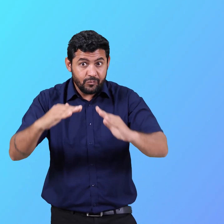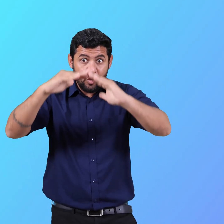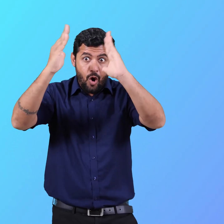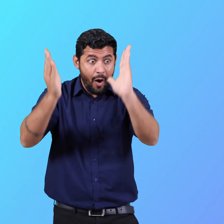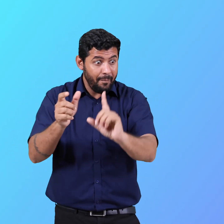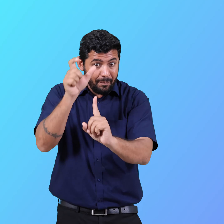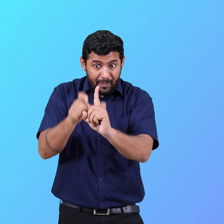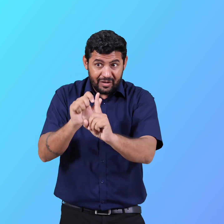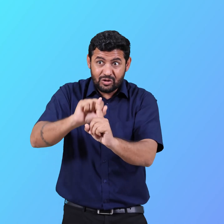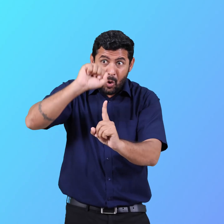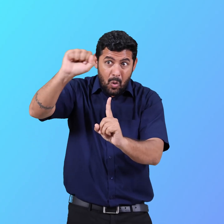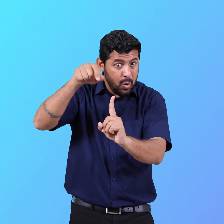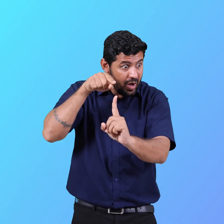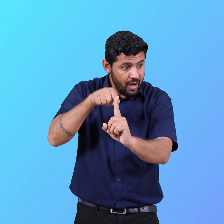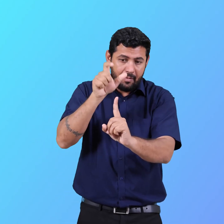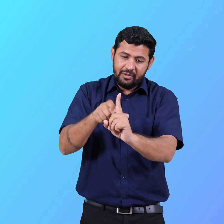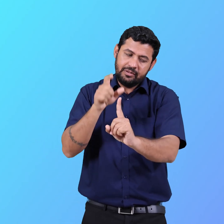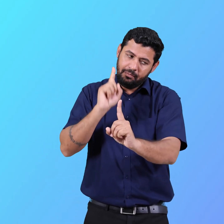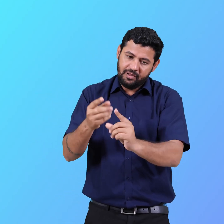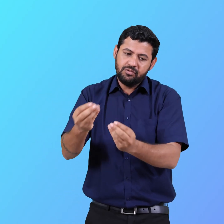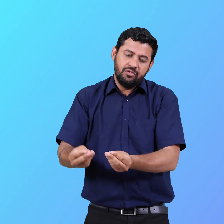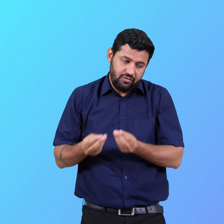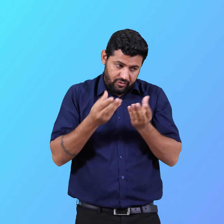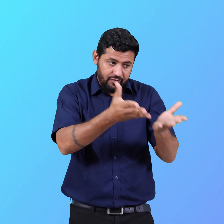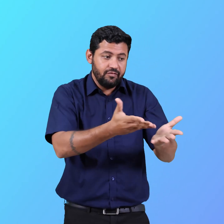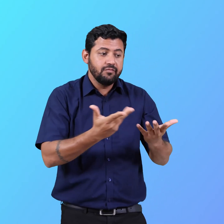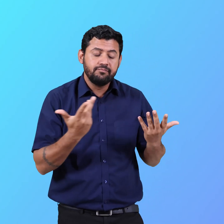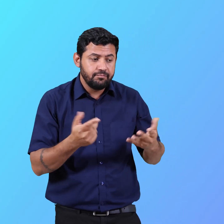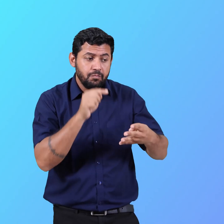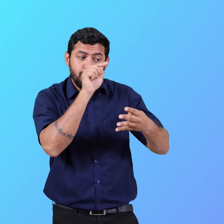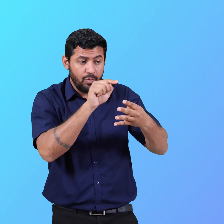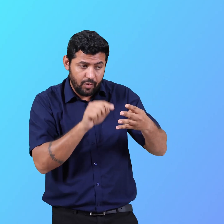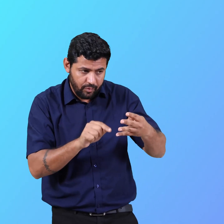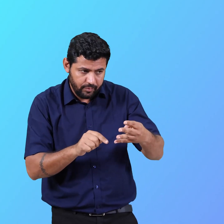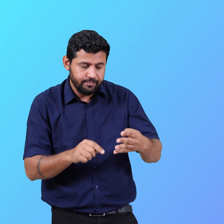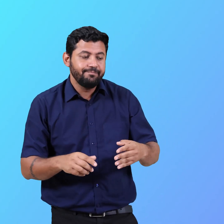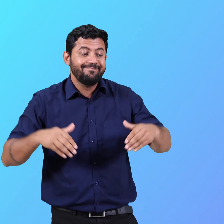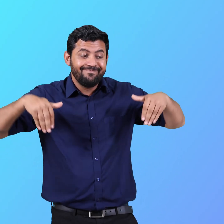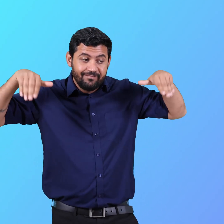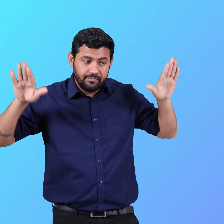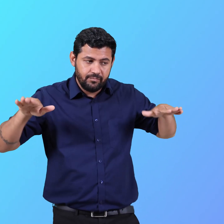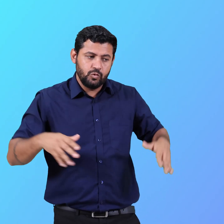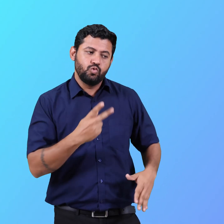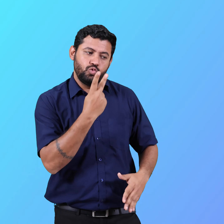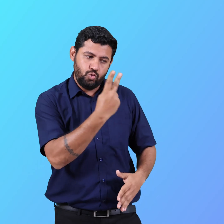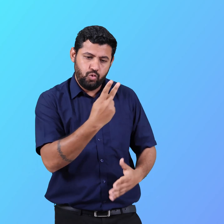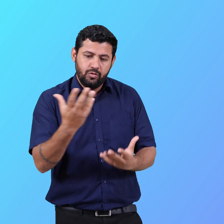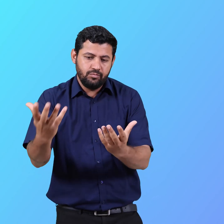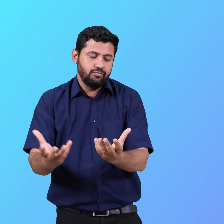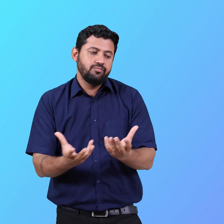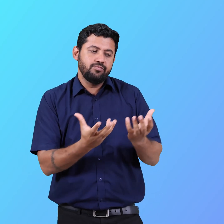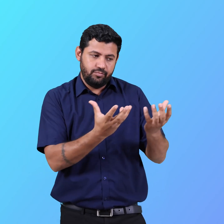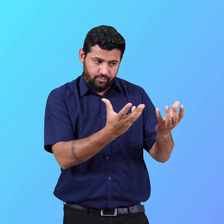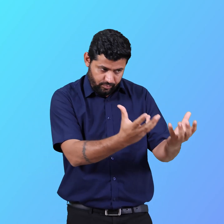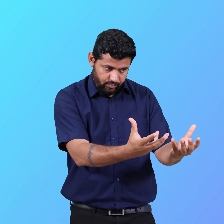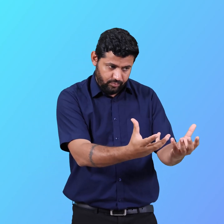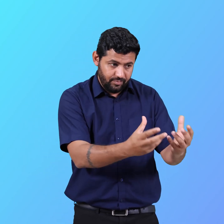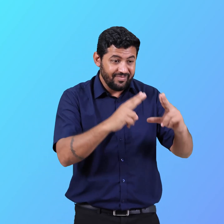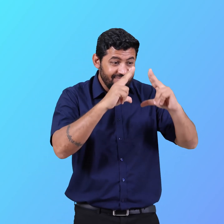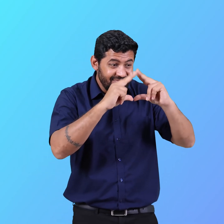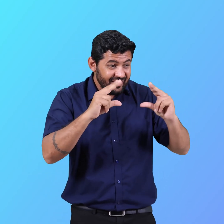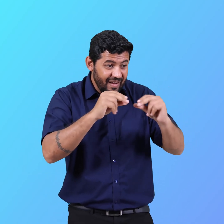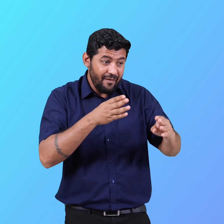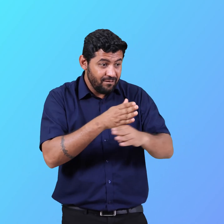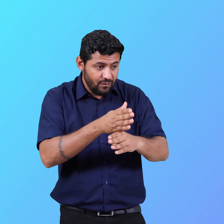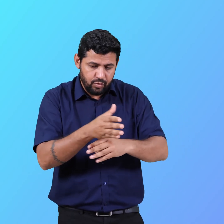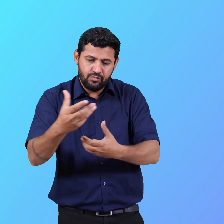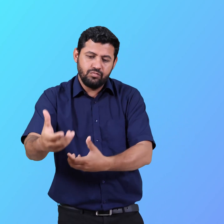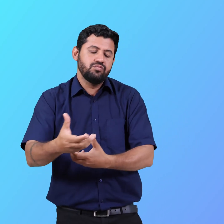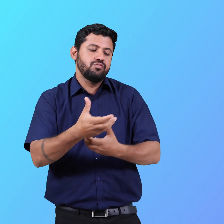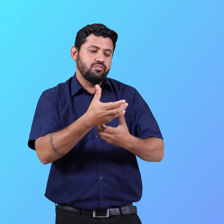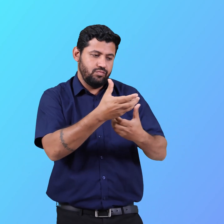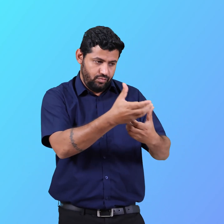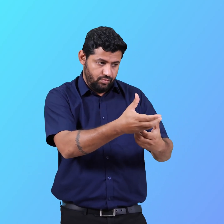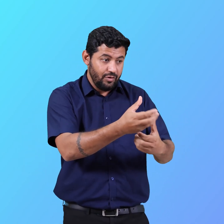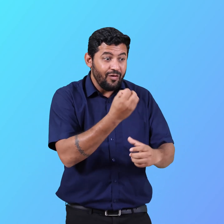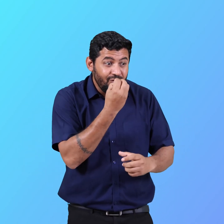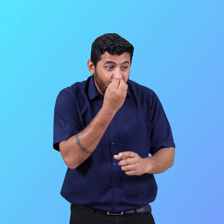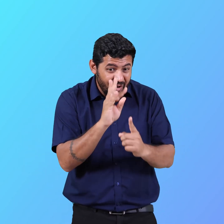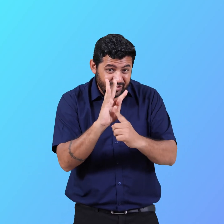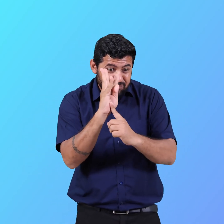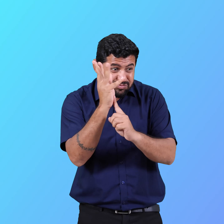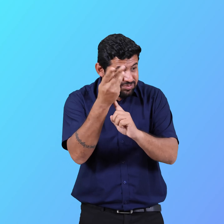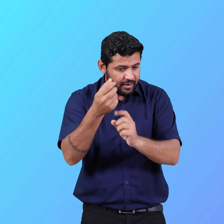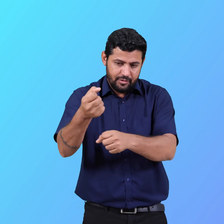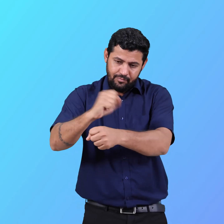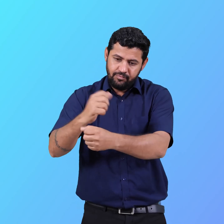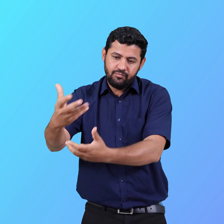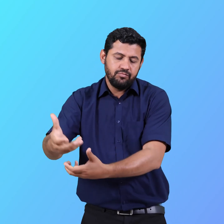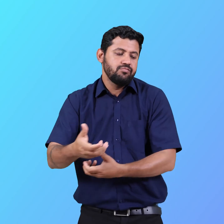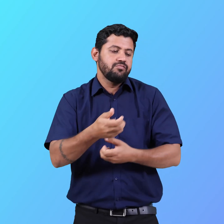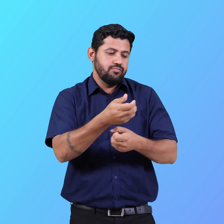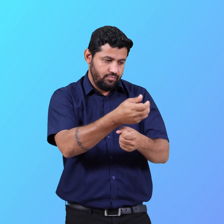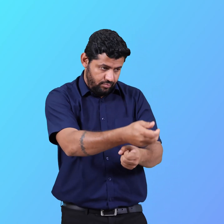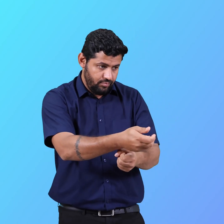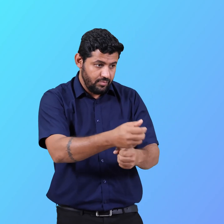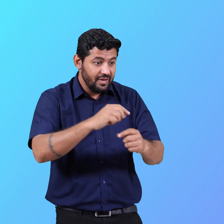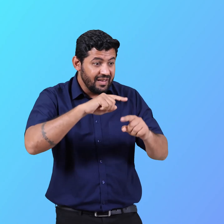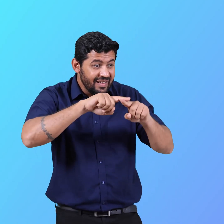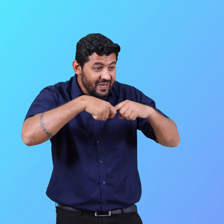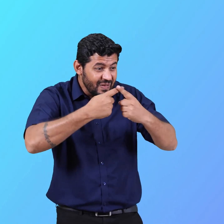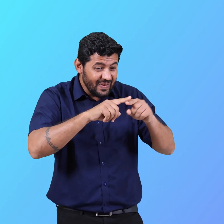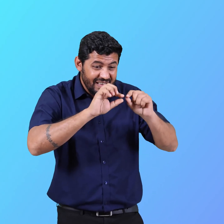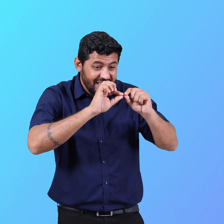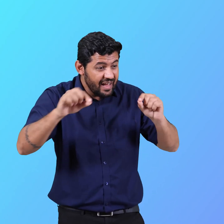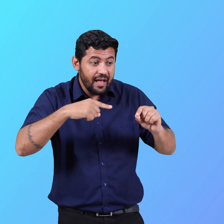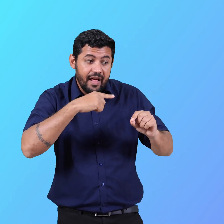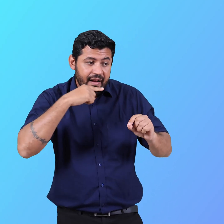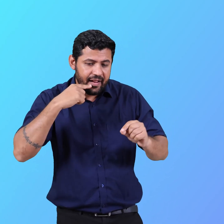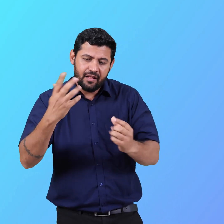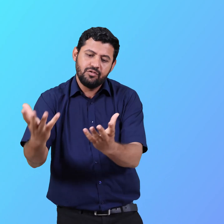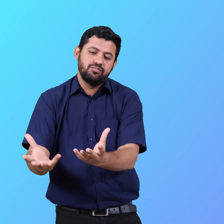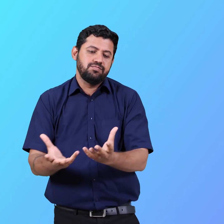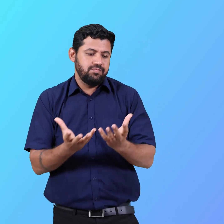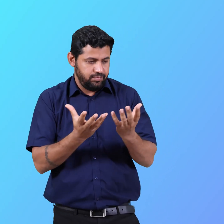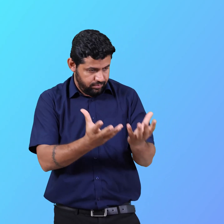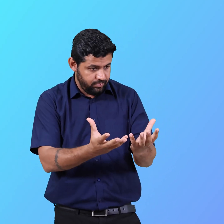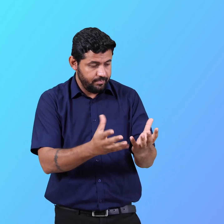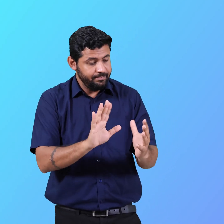“Then, to make the house clean, the priest must take two birds, a piece of cedar wood, a piece of red cloth and a hyssop plant.